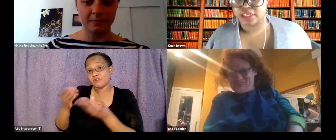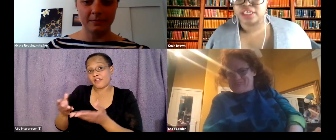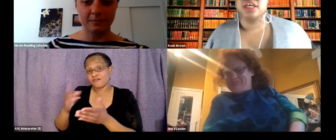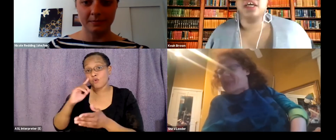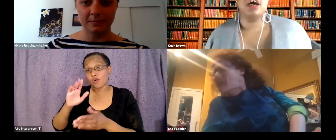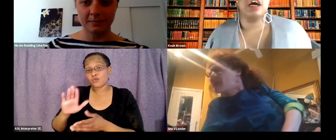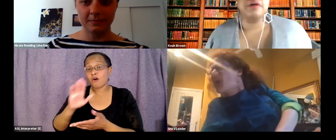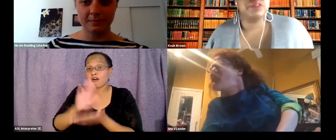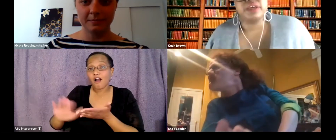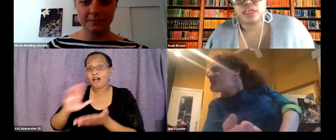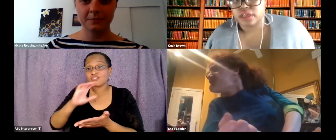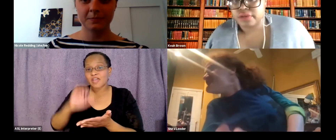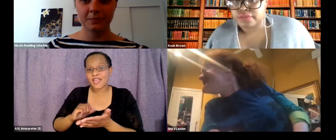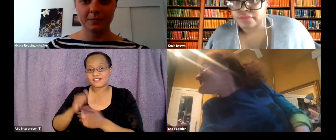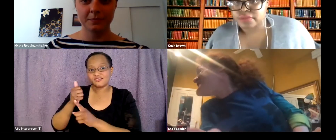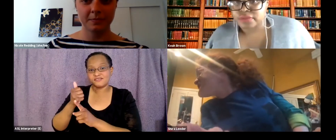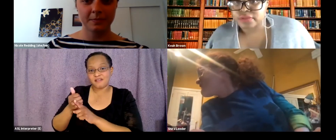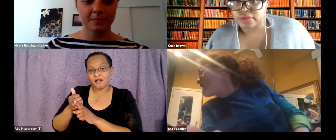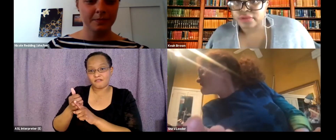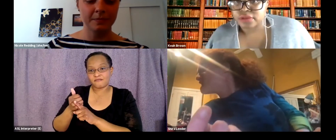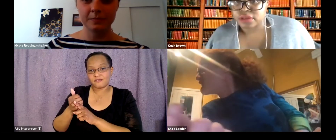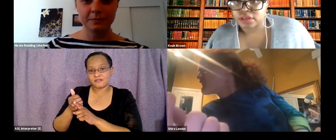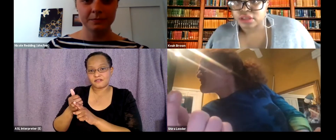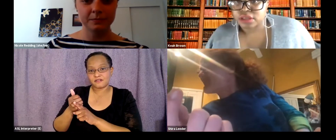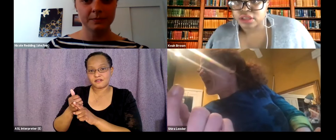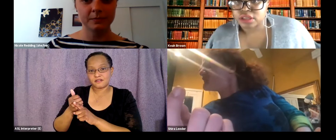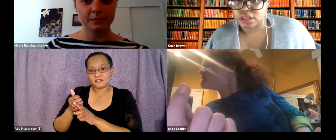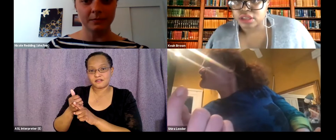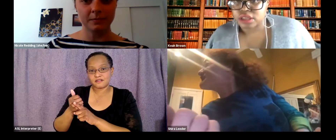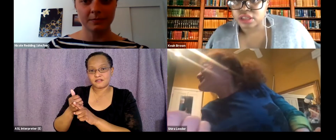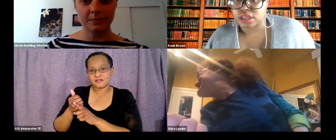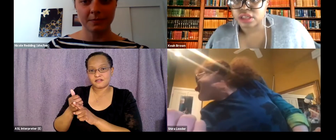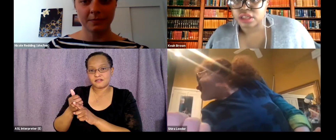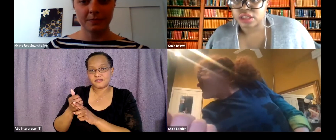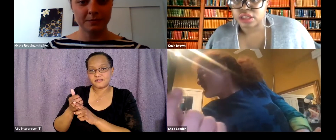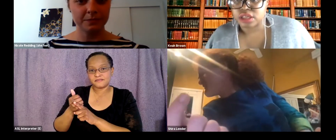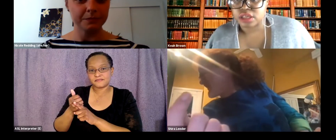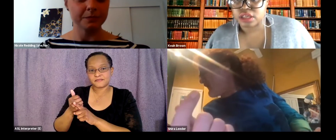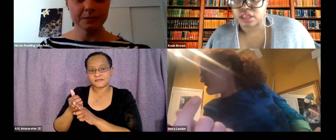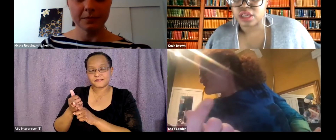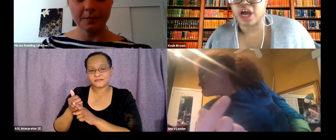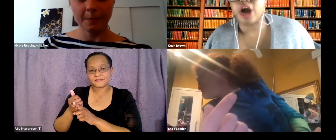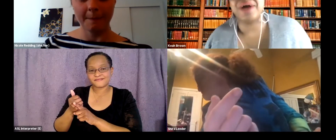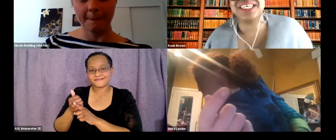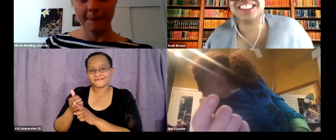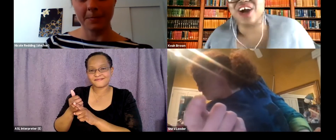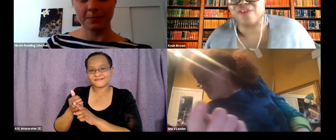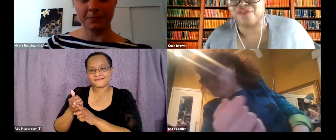Shira Leeder: No for yourself. Keah Brown: Oh myself for me.